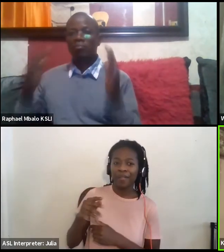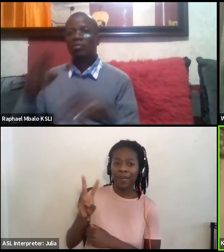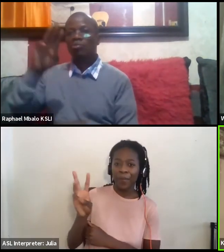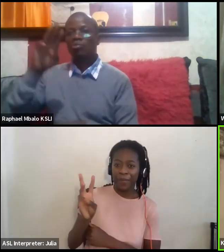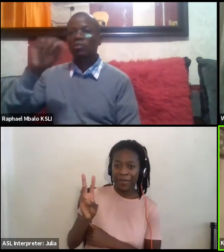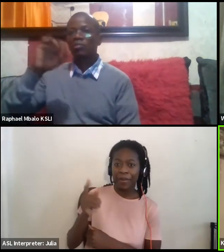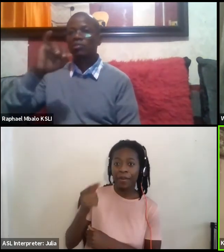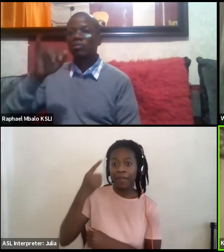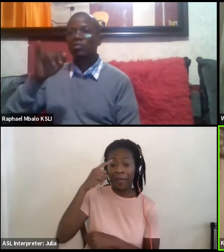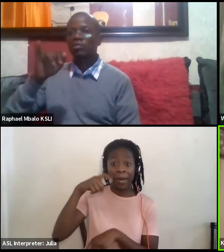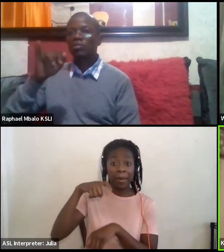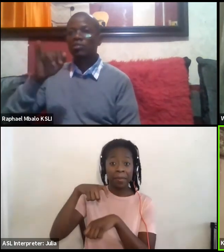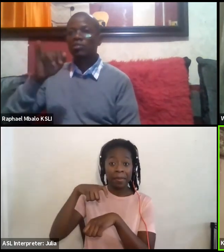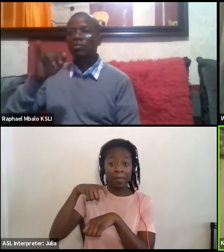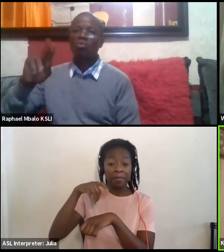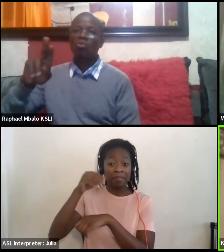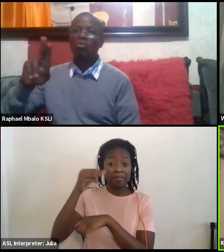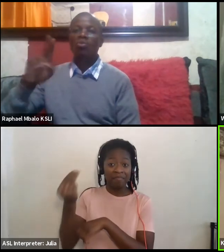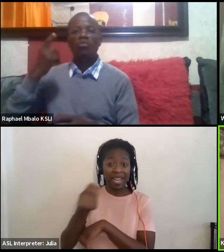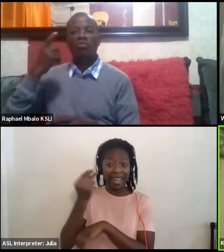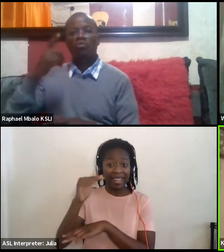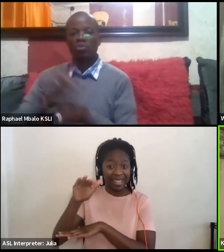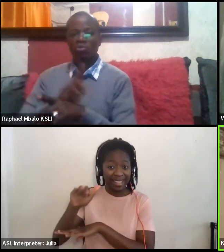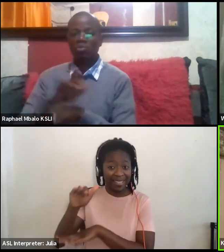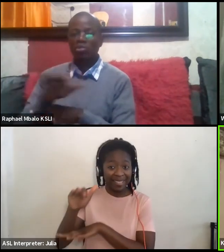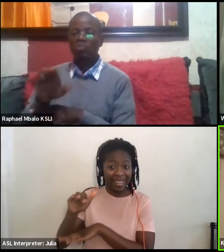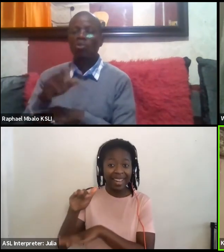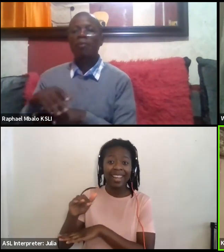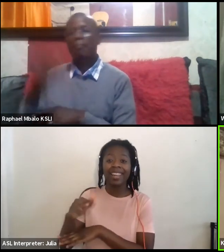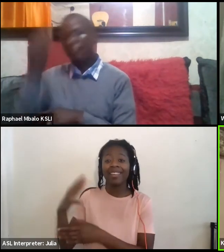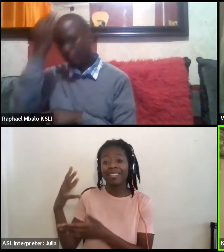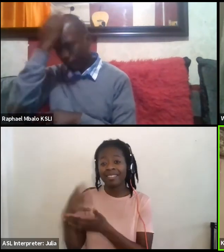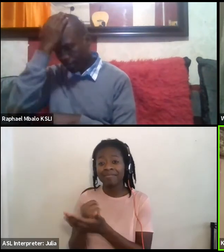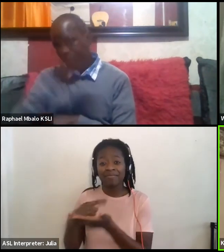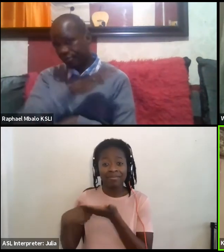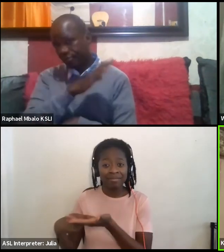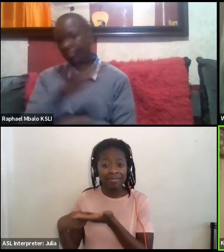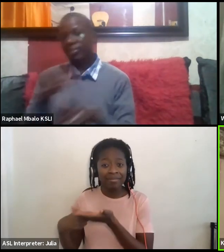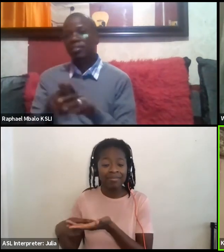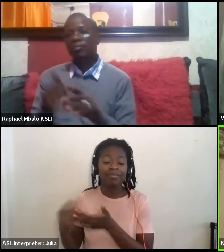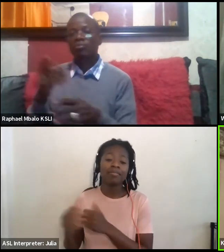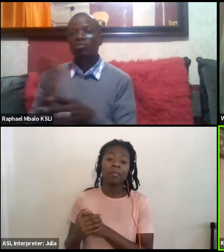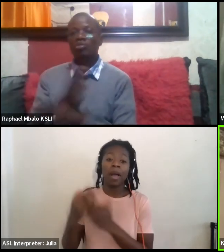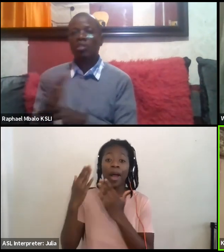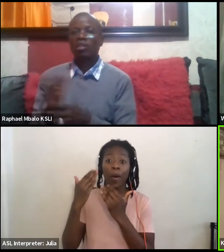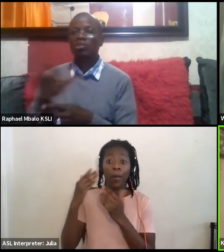for making the time for us to share your journey. And I hope that people are able to follow you